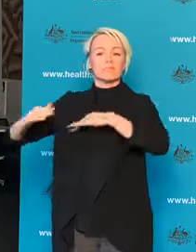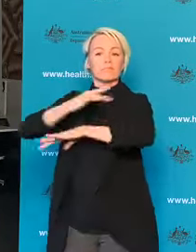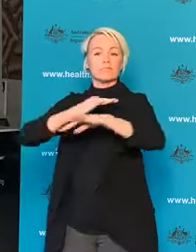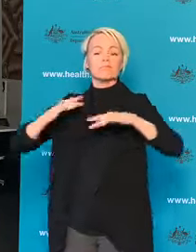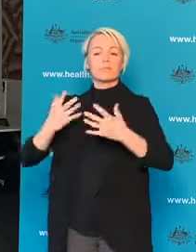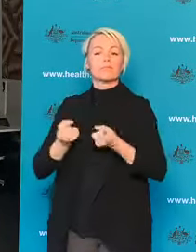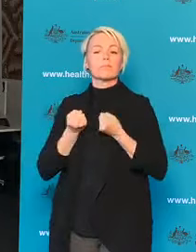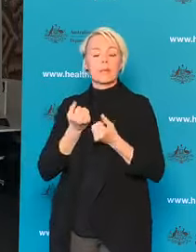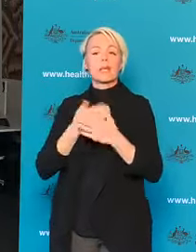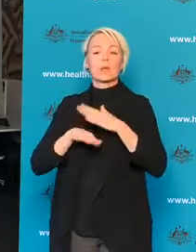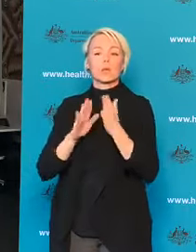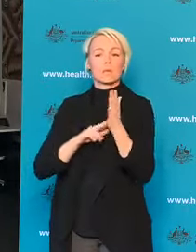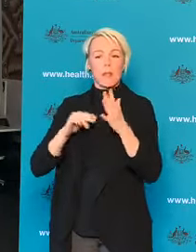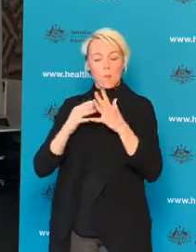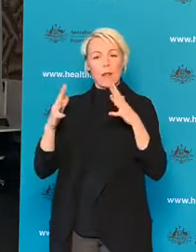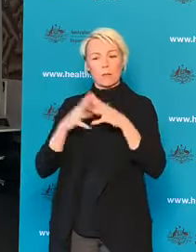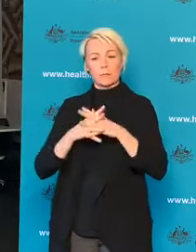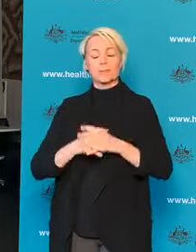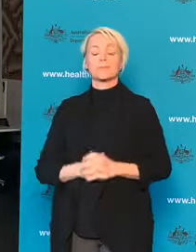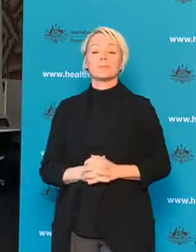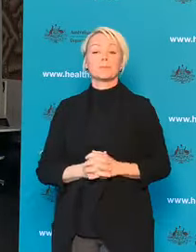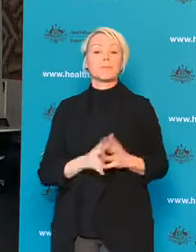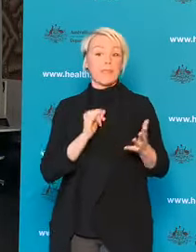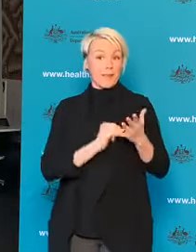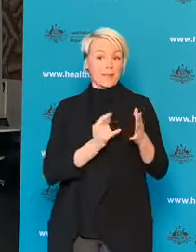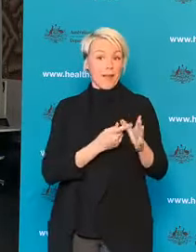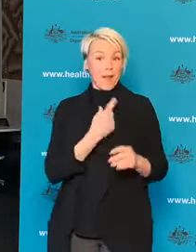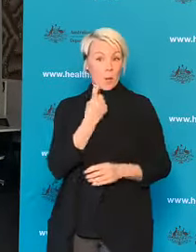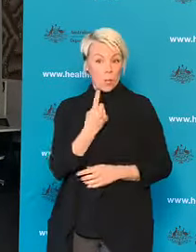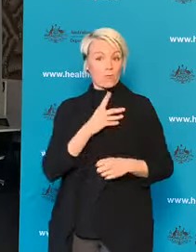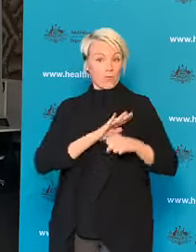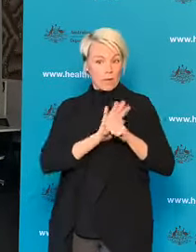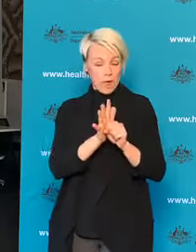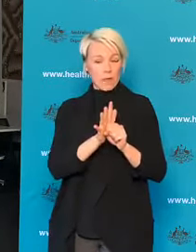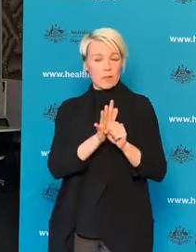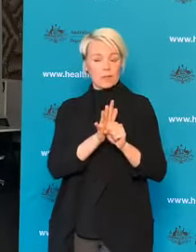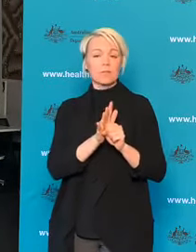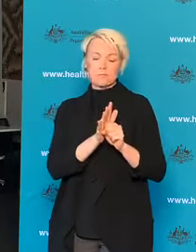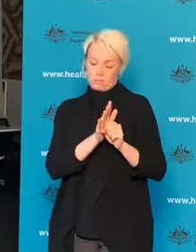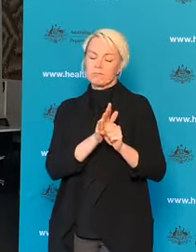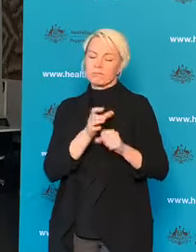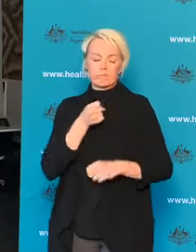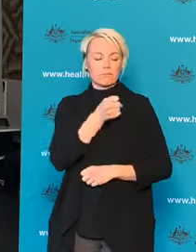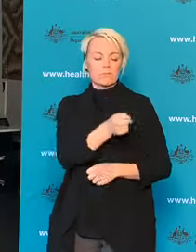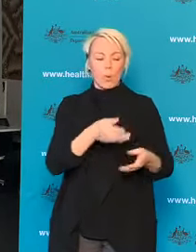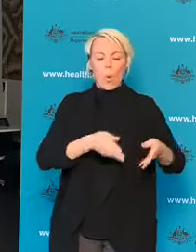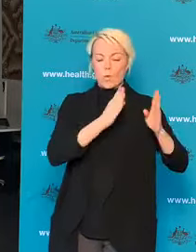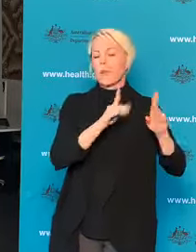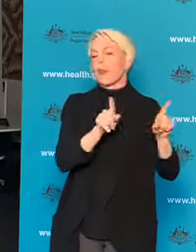case has been reported in Western Australia again overseas acquired and in hotel quarantine and one case has been